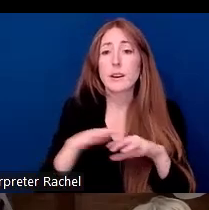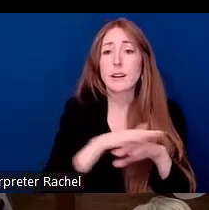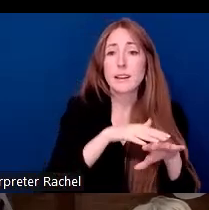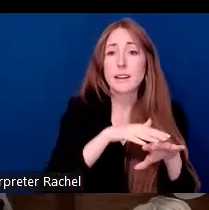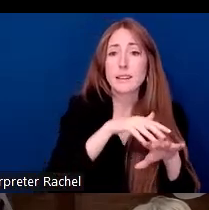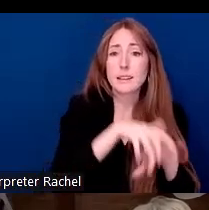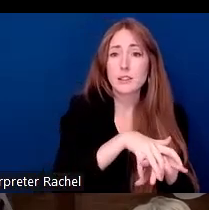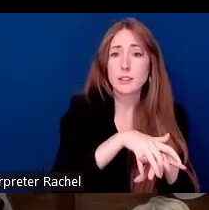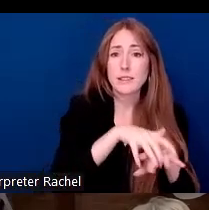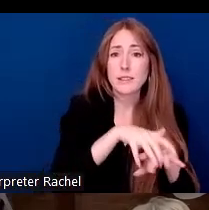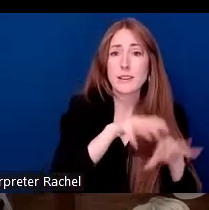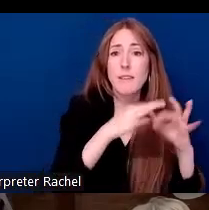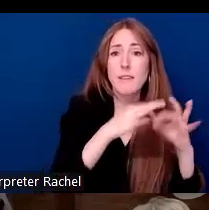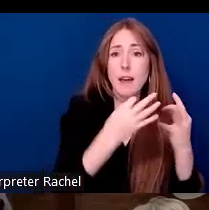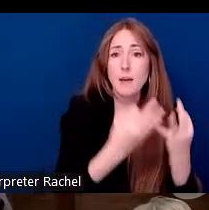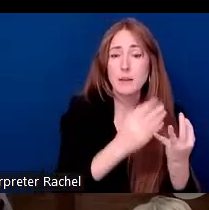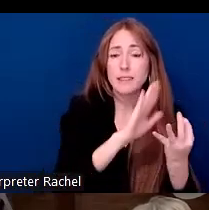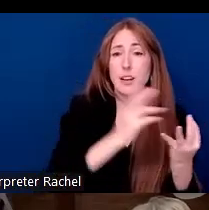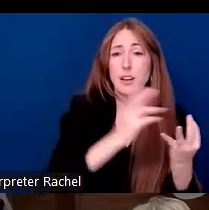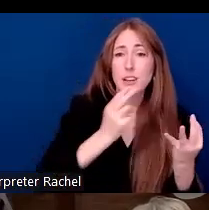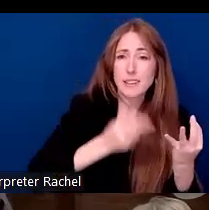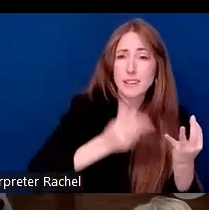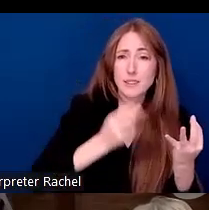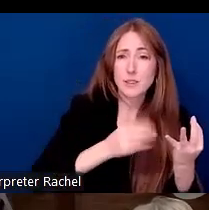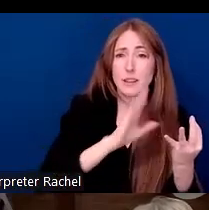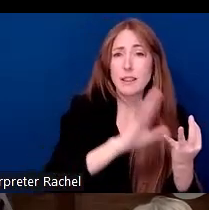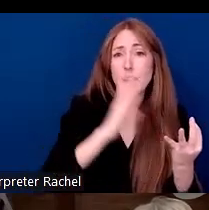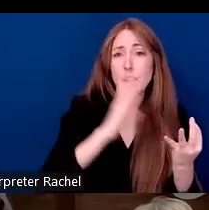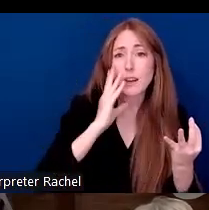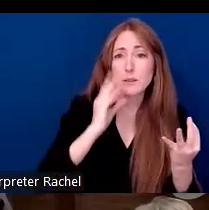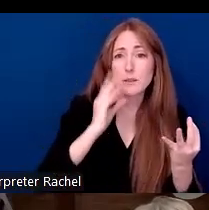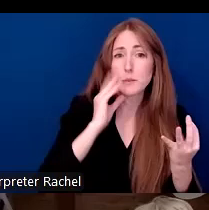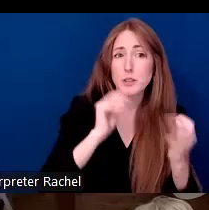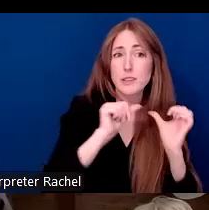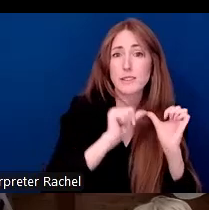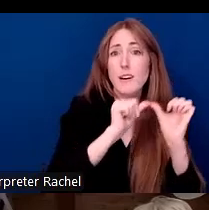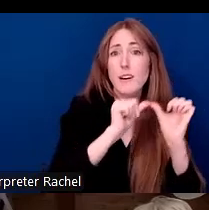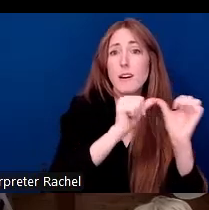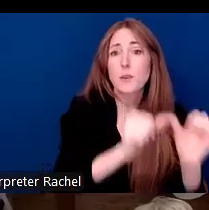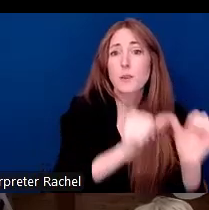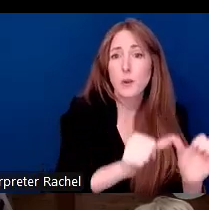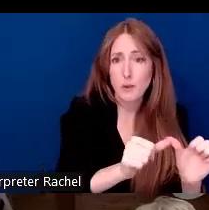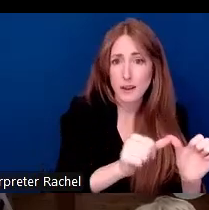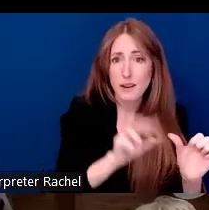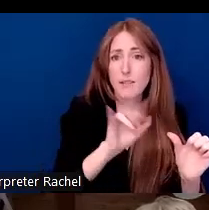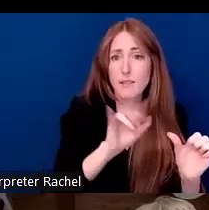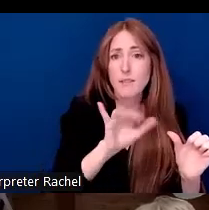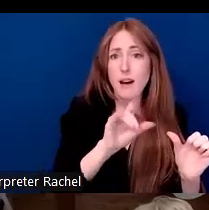ongoing experiences of colonial violence and their justified fears of having their children